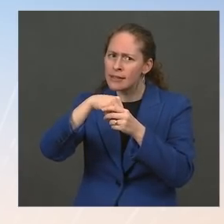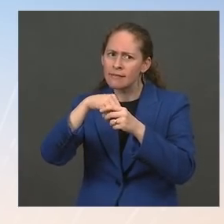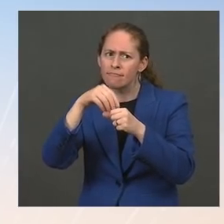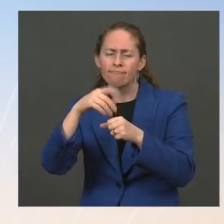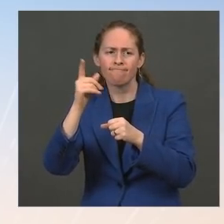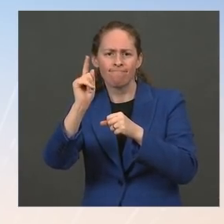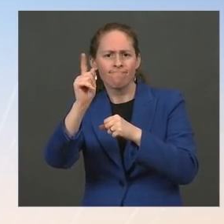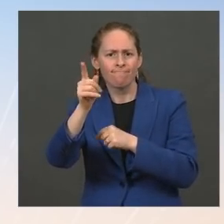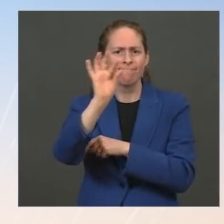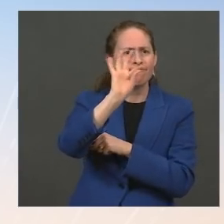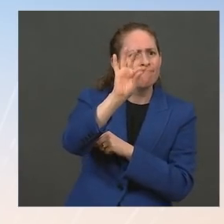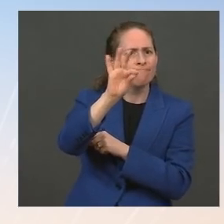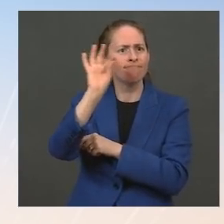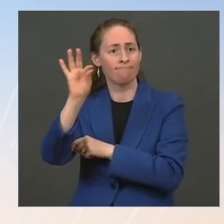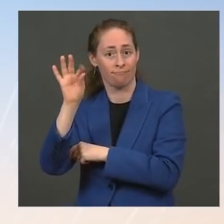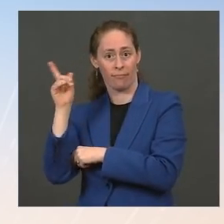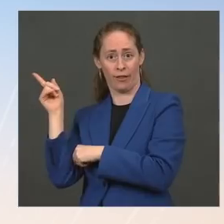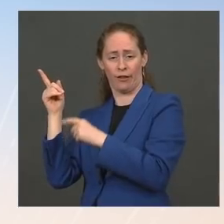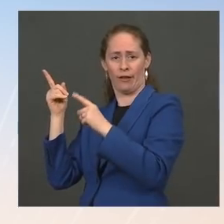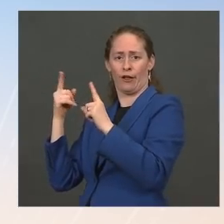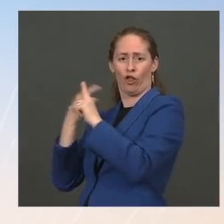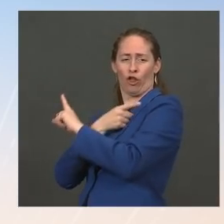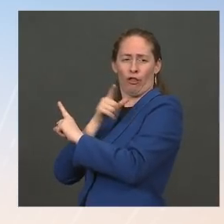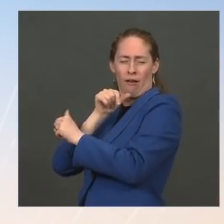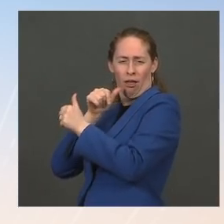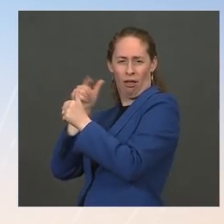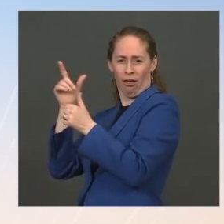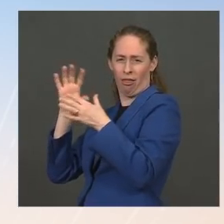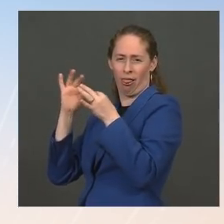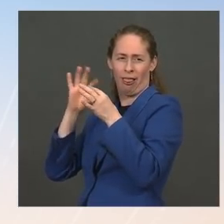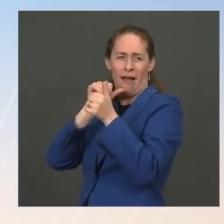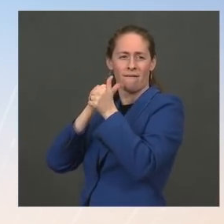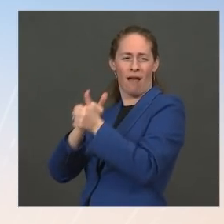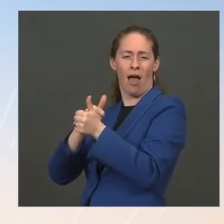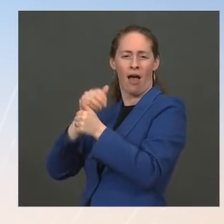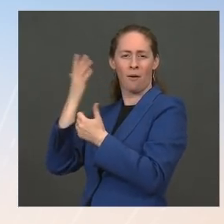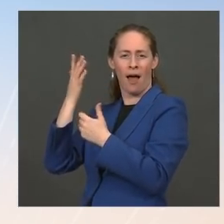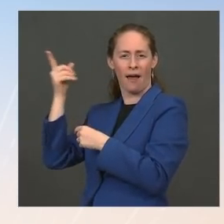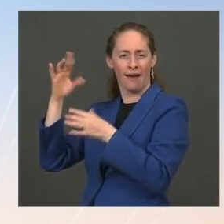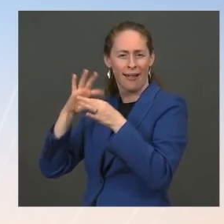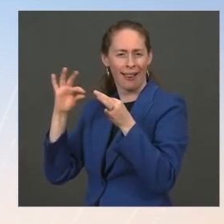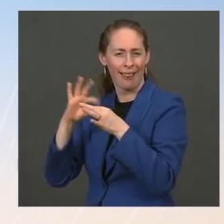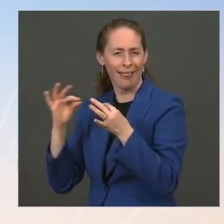to get people to follow him? Ms. Psaki: I think you see -- the American people and all of you see the President wearing a mask every time